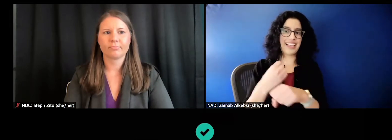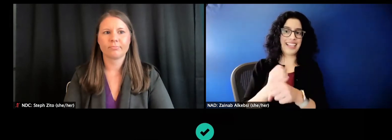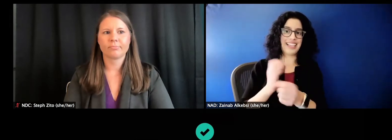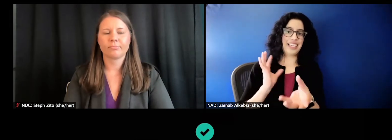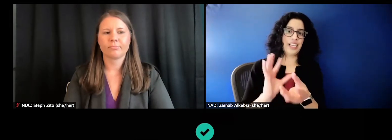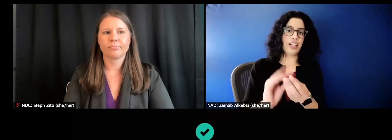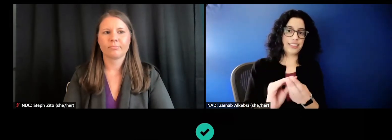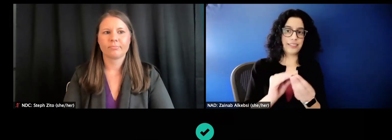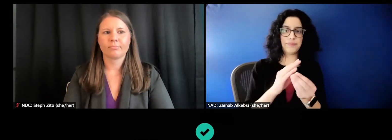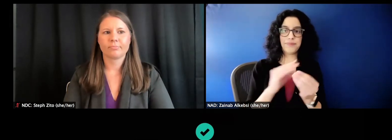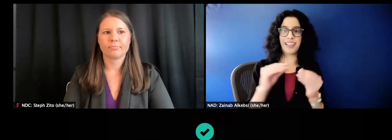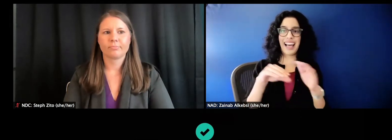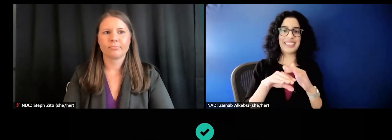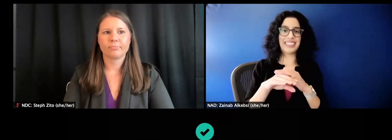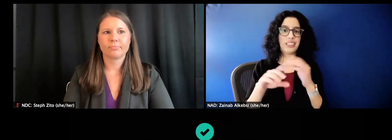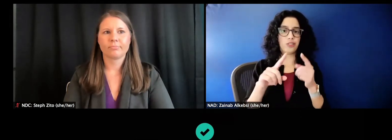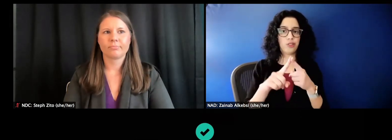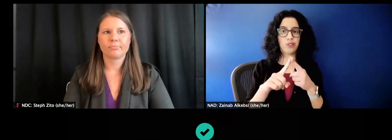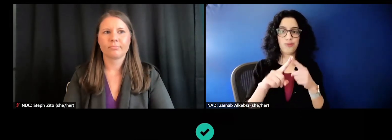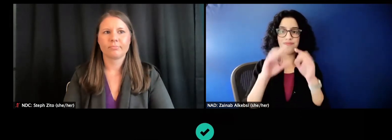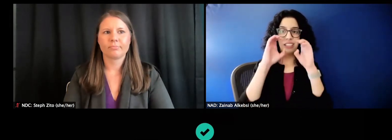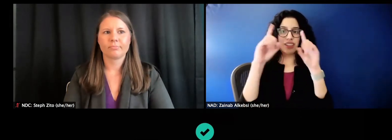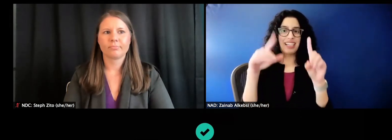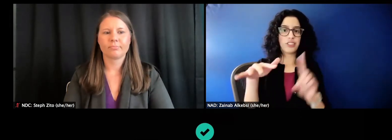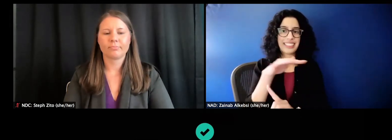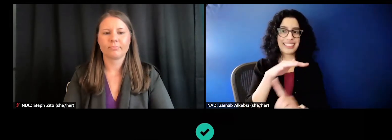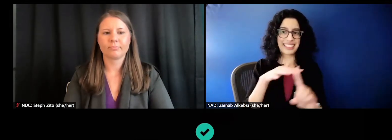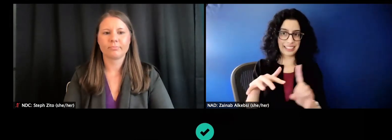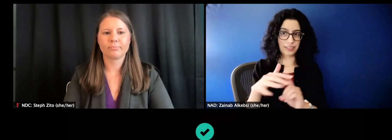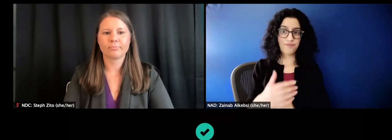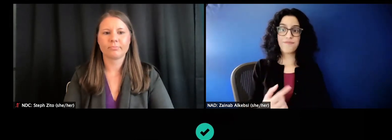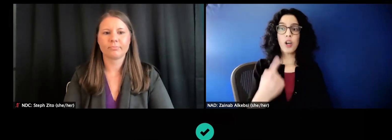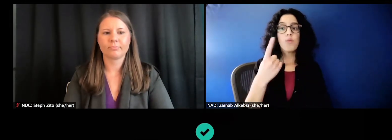Their access to services in other educational settings.